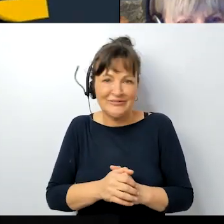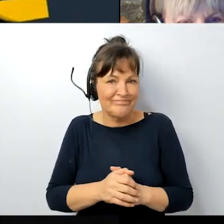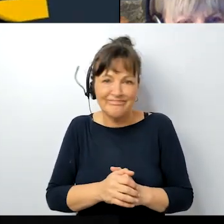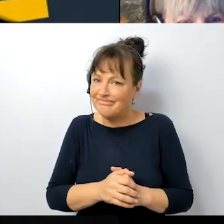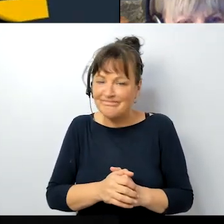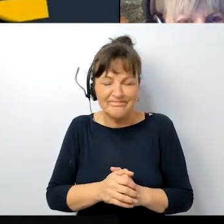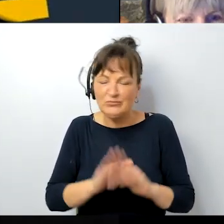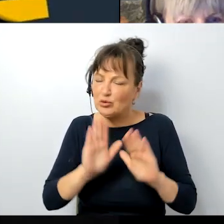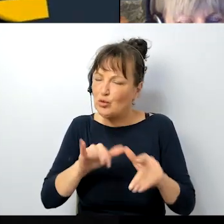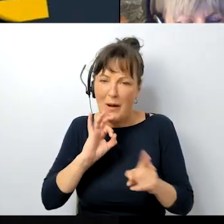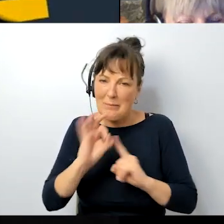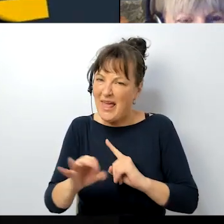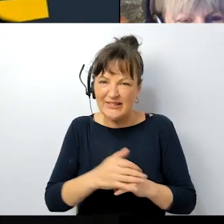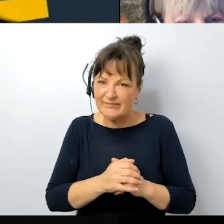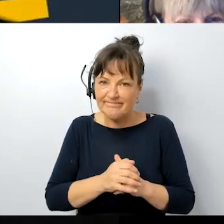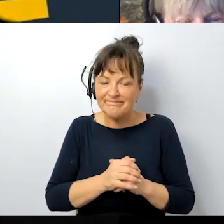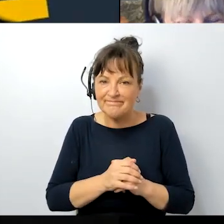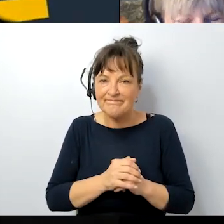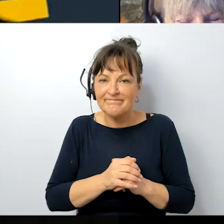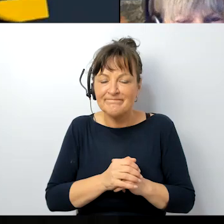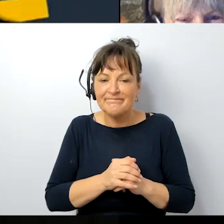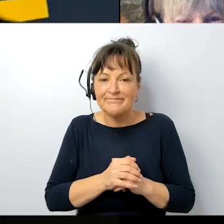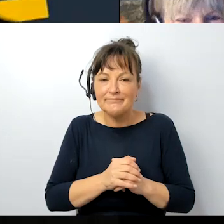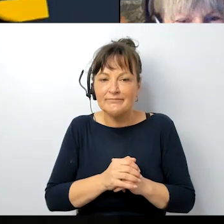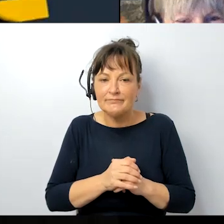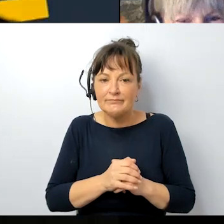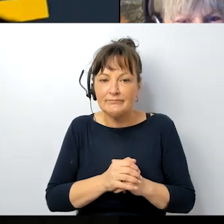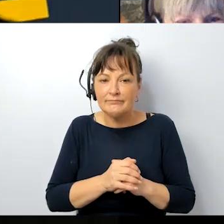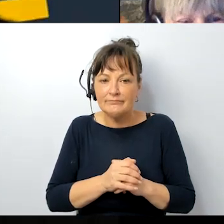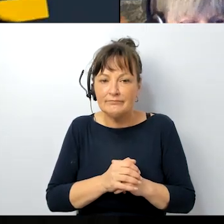time and it's a waste of the employer's time, so don't apply for something if you don't actually